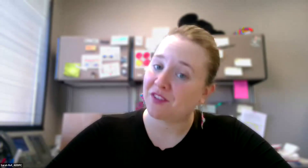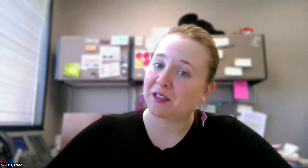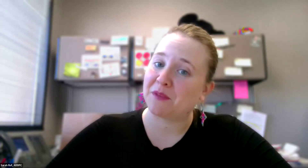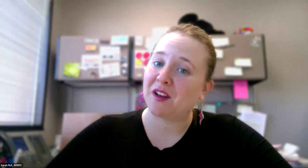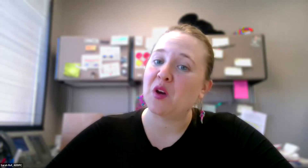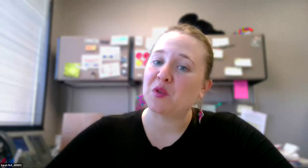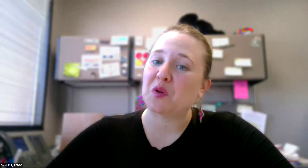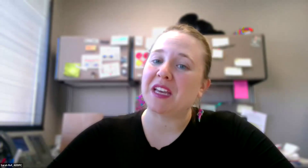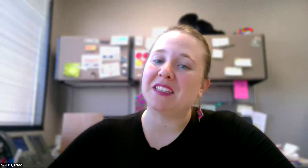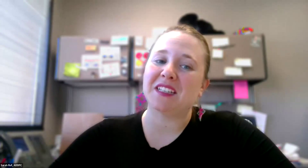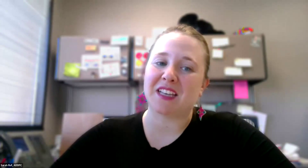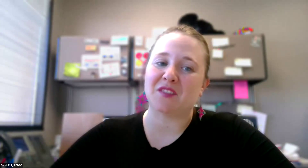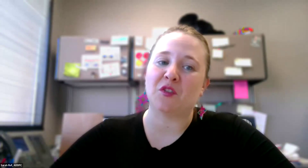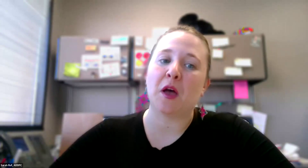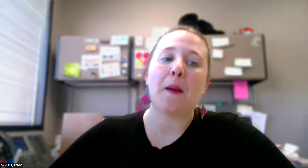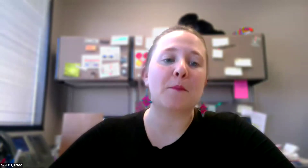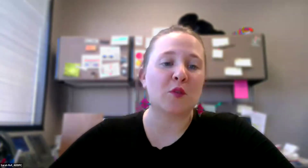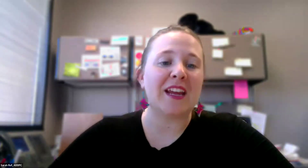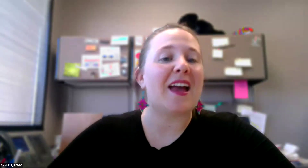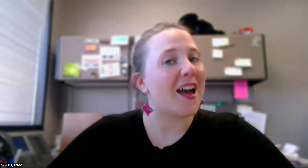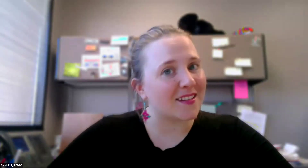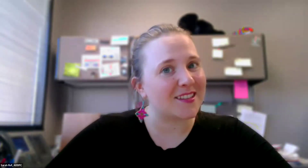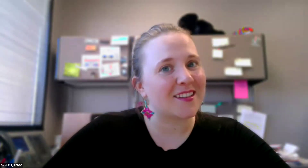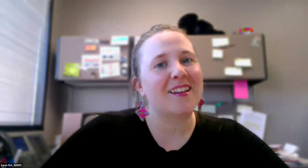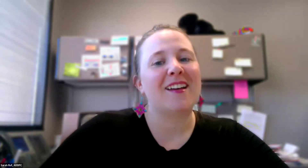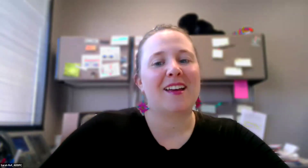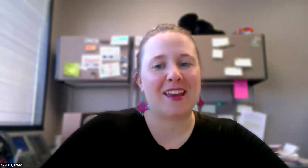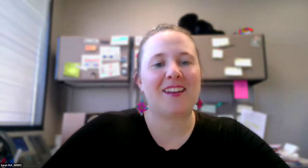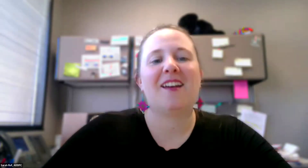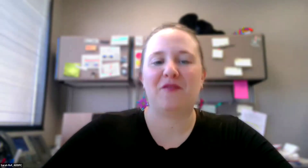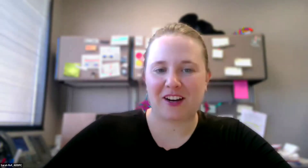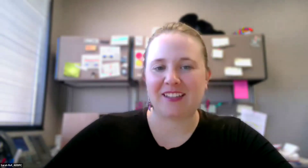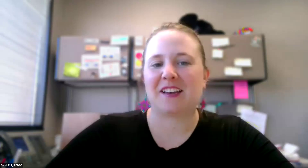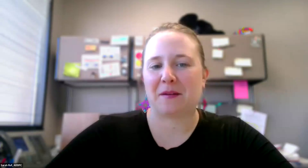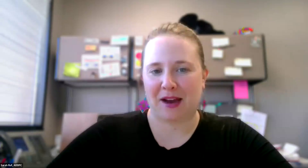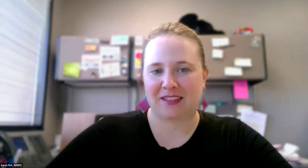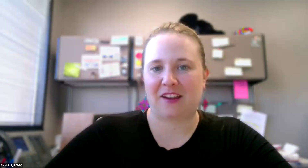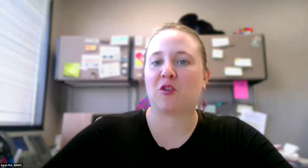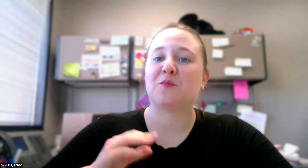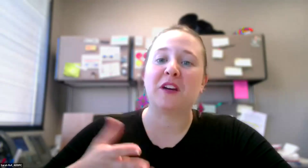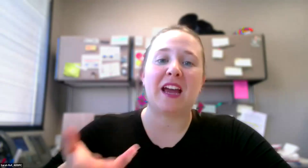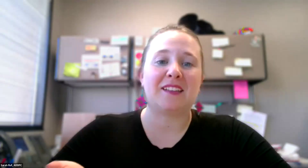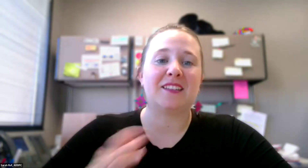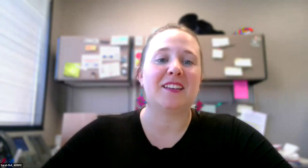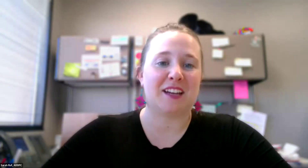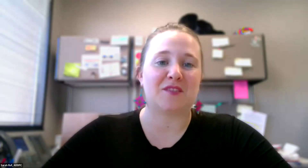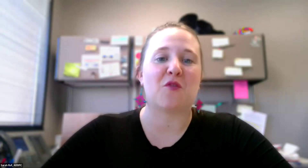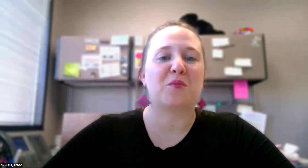DEVELOPMENT TOWARDS A SUCCESSFUL PRE-ETS IN VARIOUS CAPACITY. PRE-ETS STANDS FOR